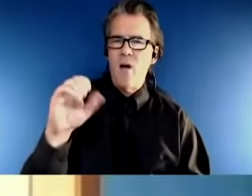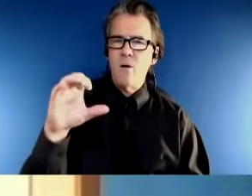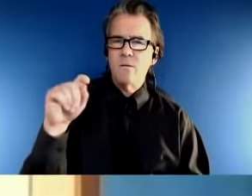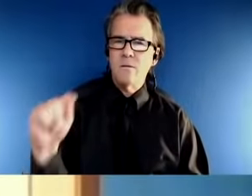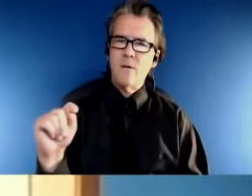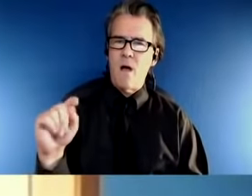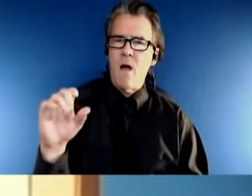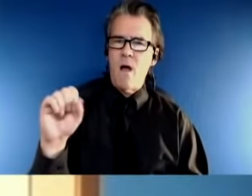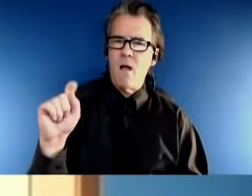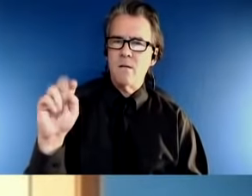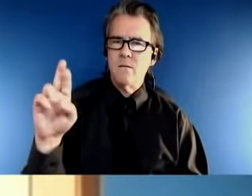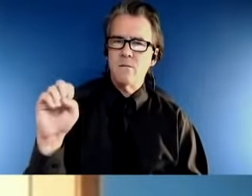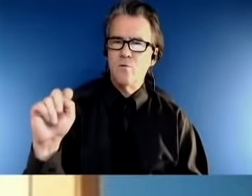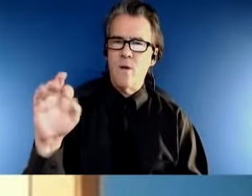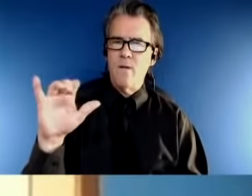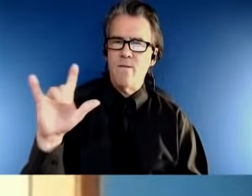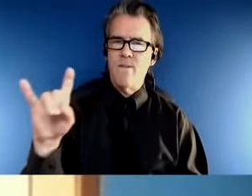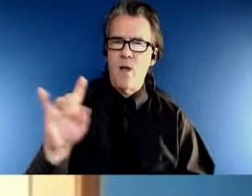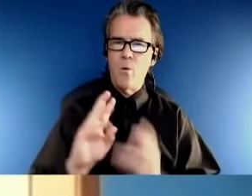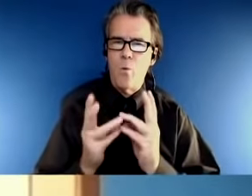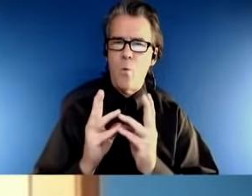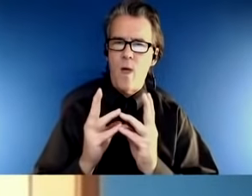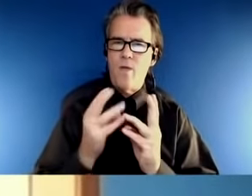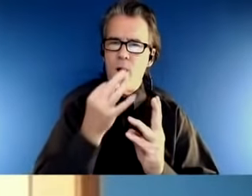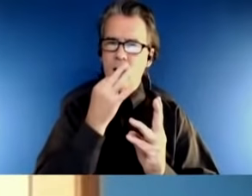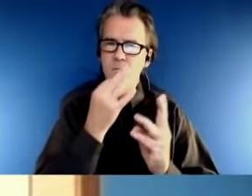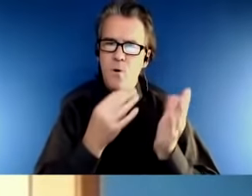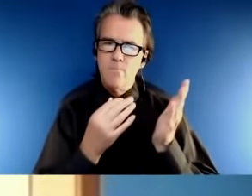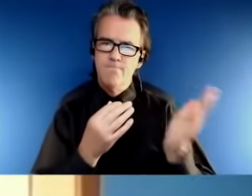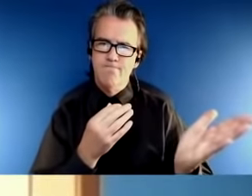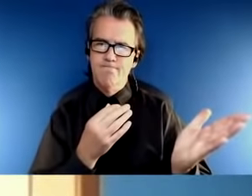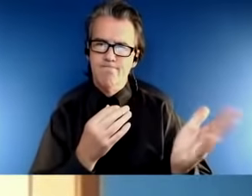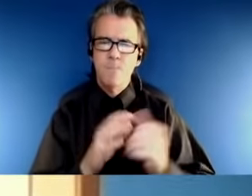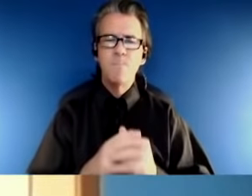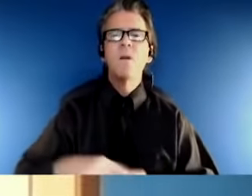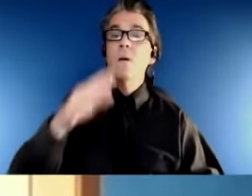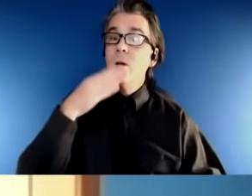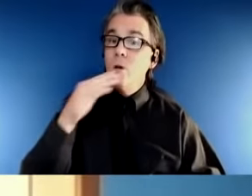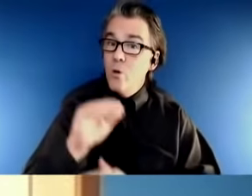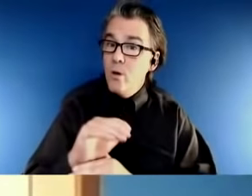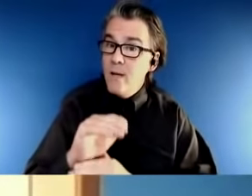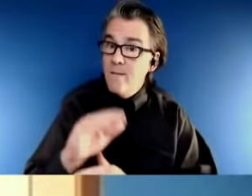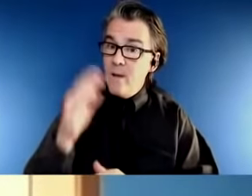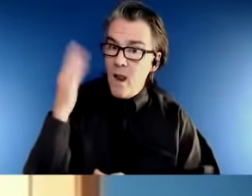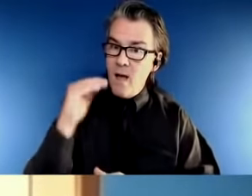OK, this time, I'm being told that JD Morris with The San Francisco Chronicle is ready and waiting with some questions. JD, good evening.